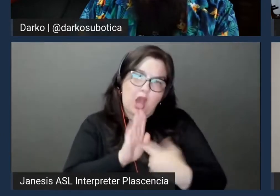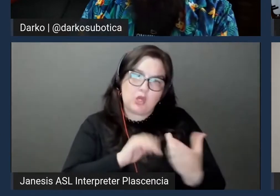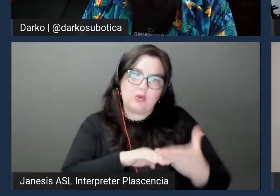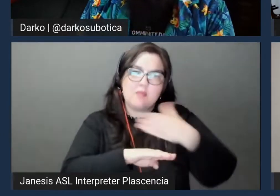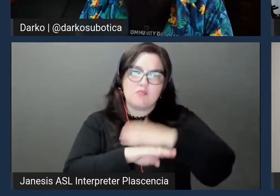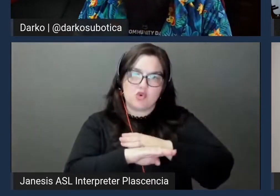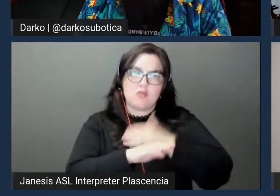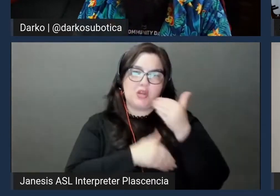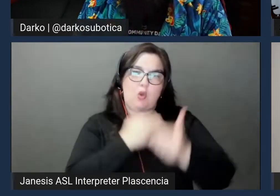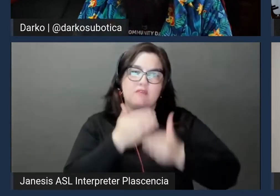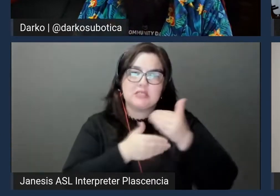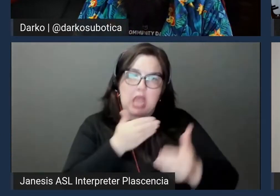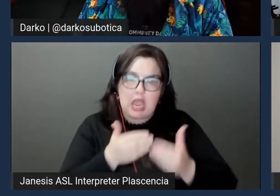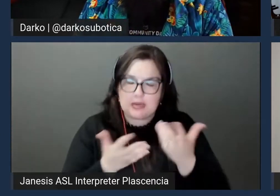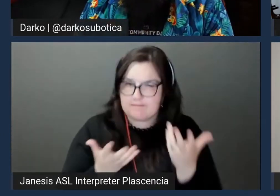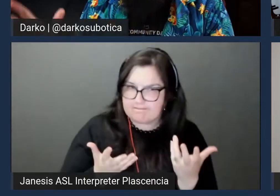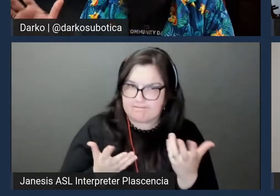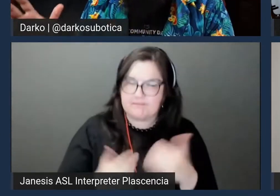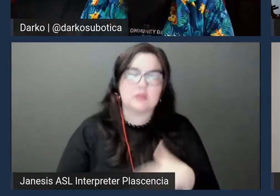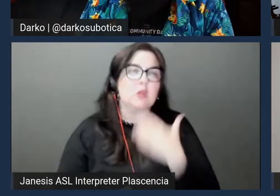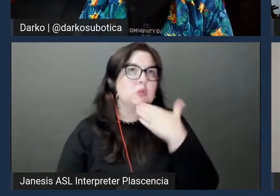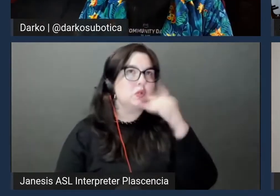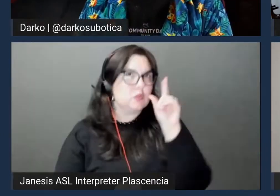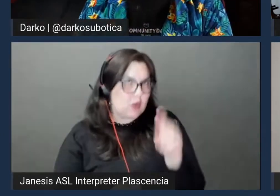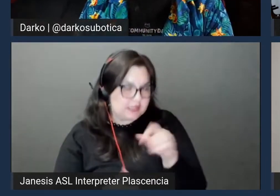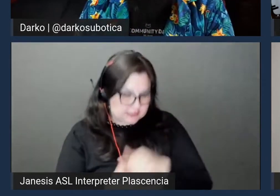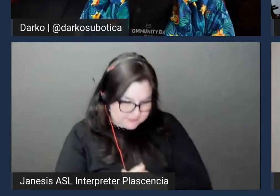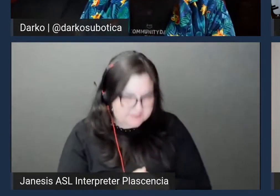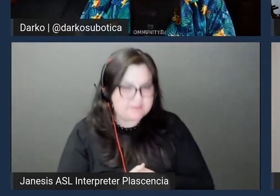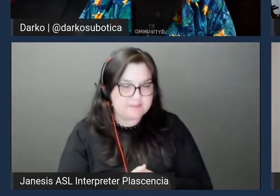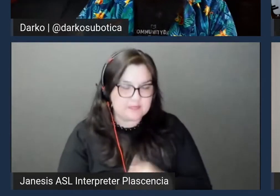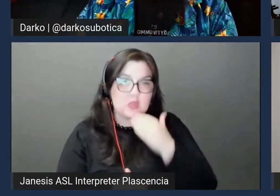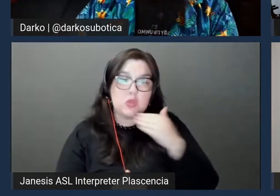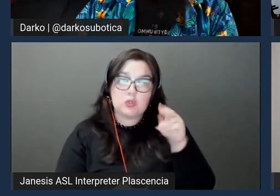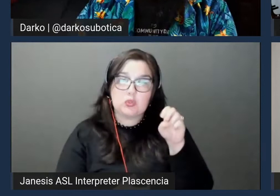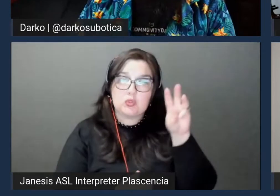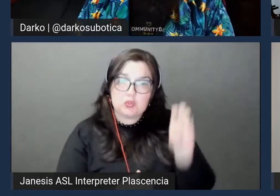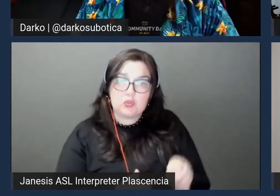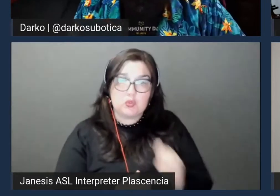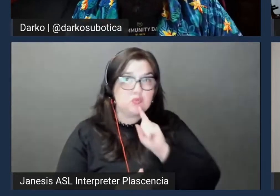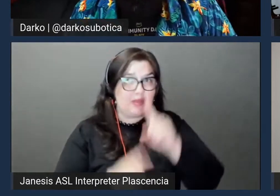I mean, the good news here is that we actually leave it up to developer and customer's discretion,